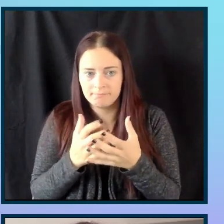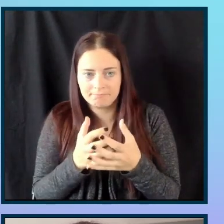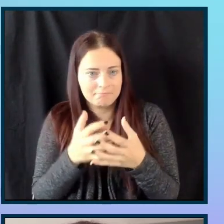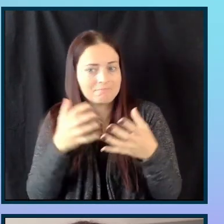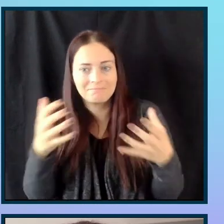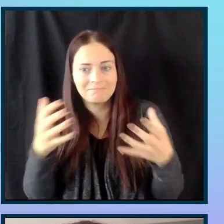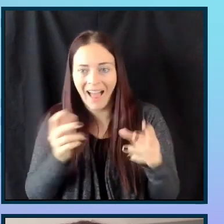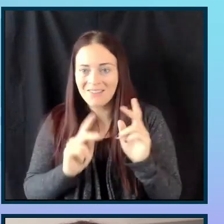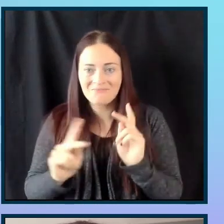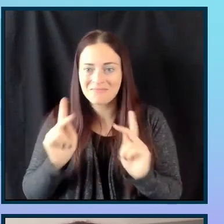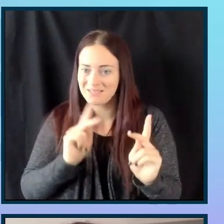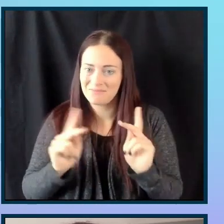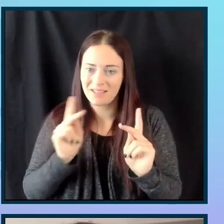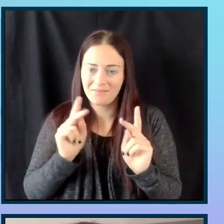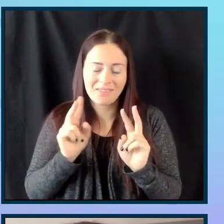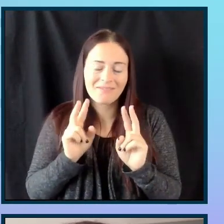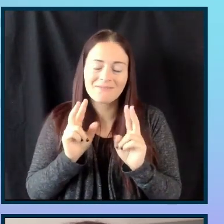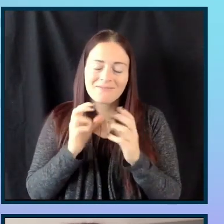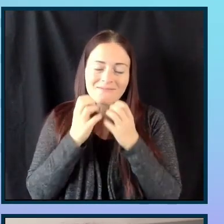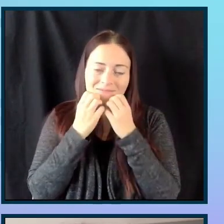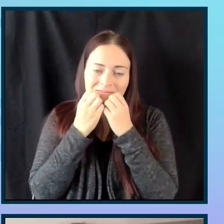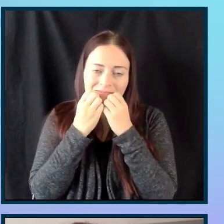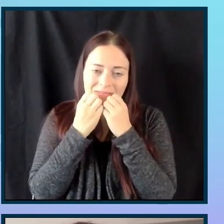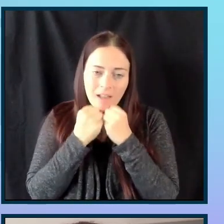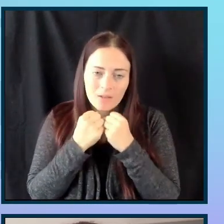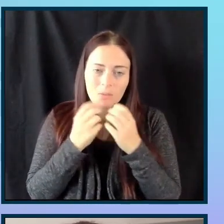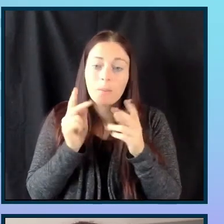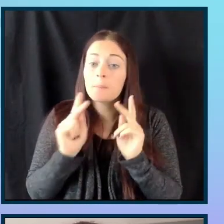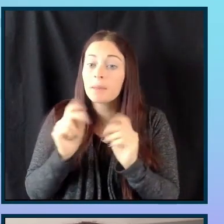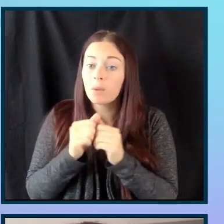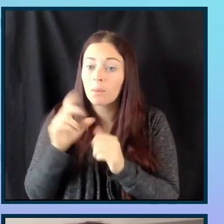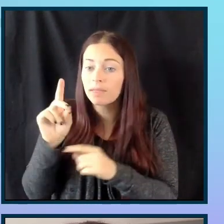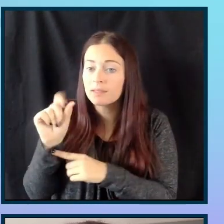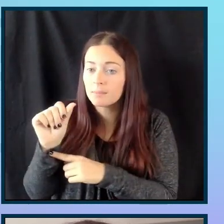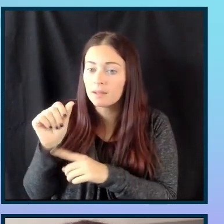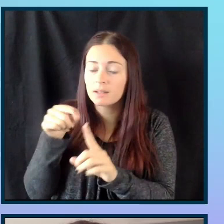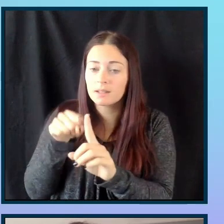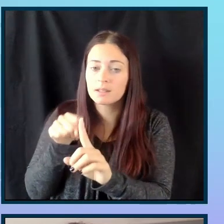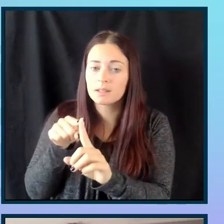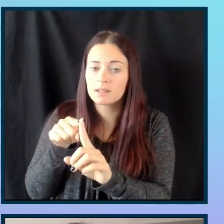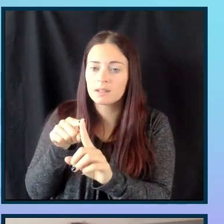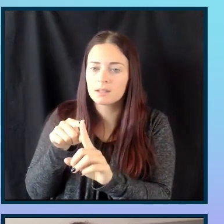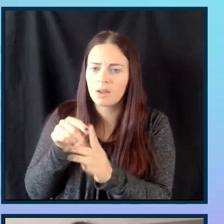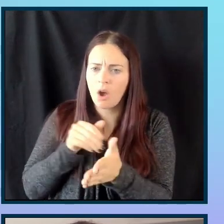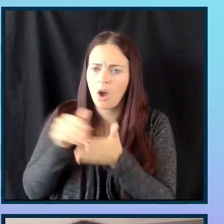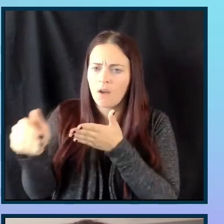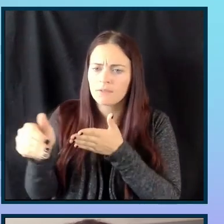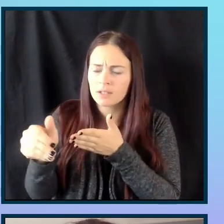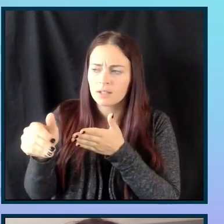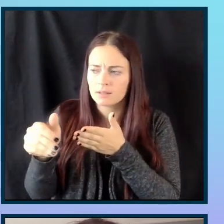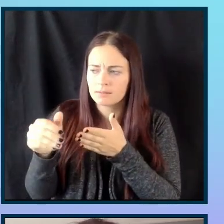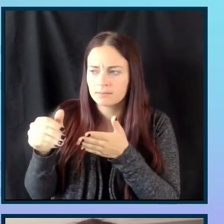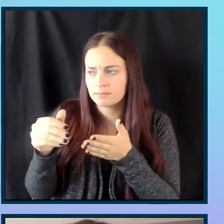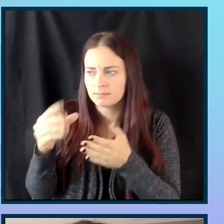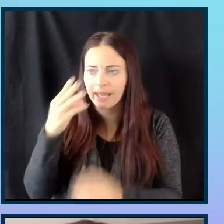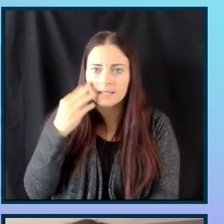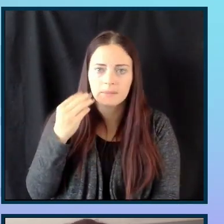The value of this is disabilities often build experience, more difficulties filling out forms.